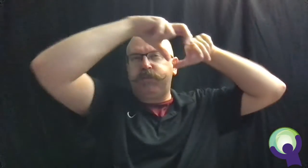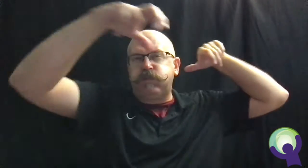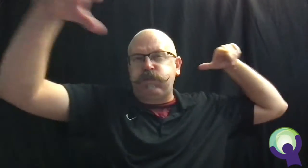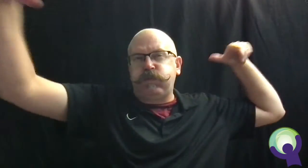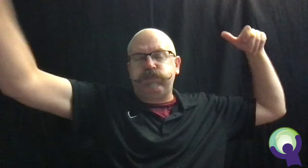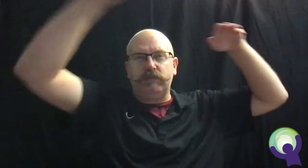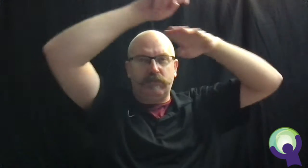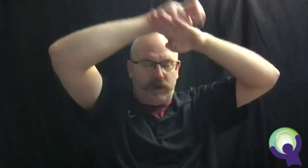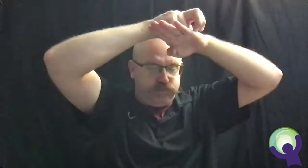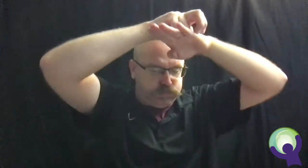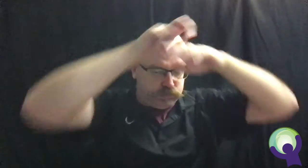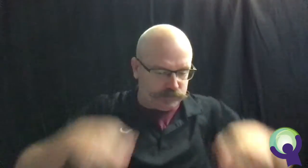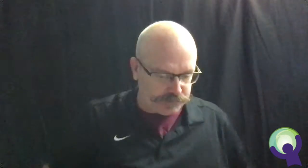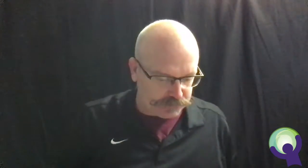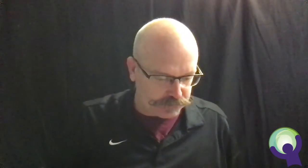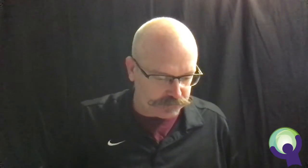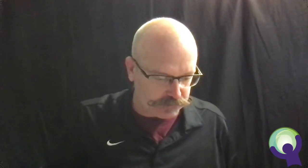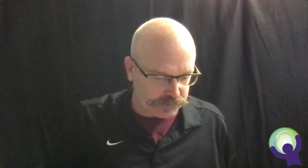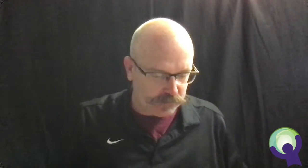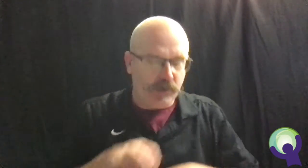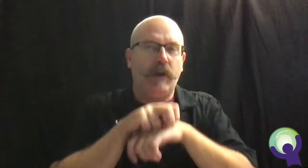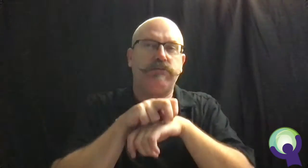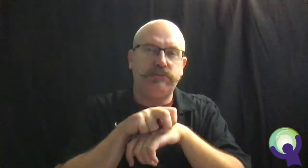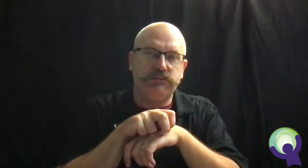fell panting on the floor,